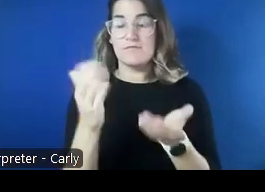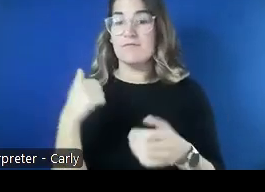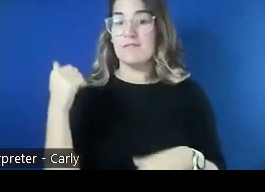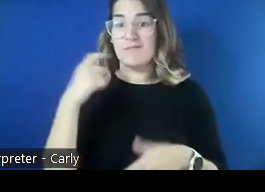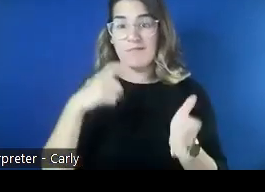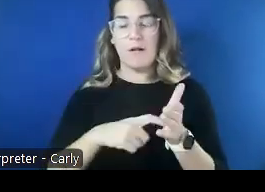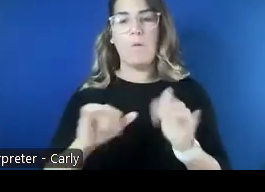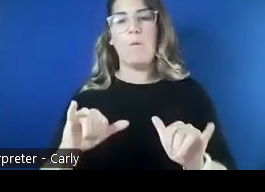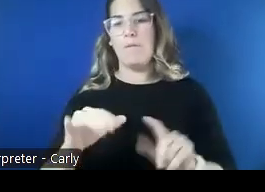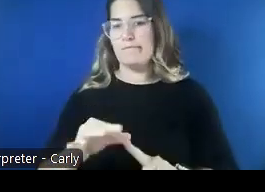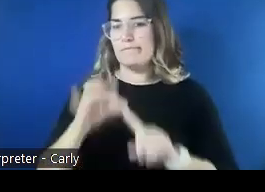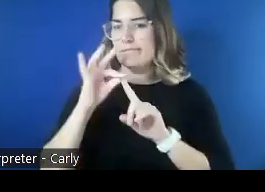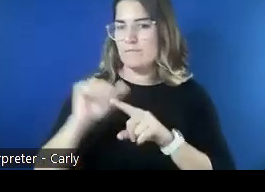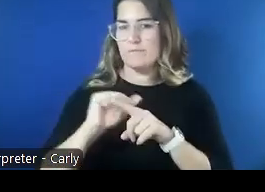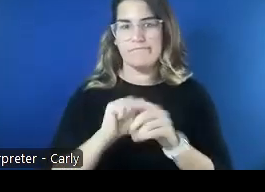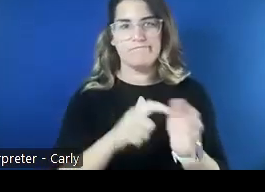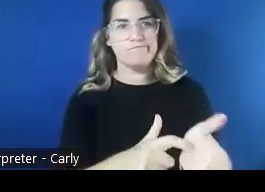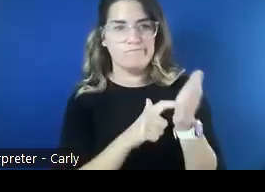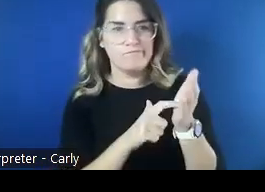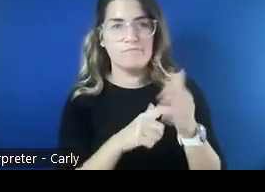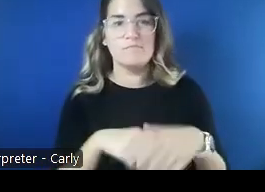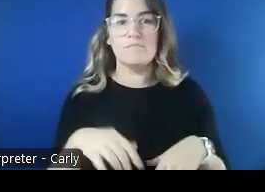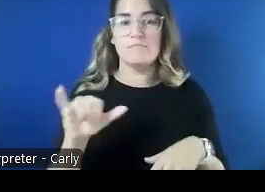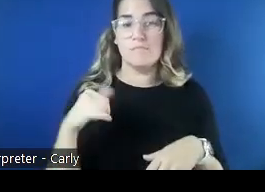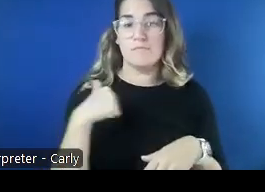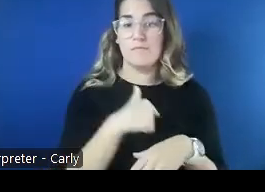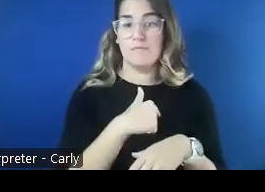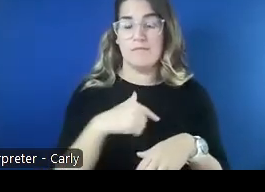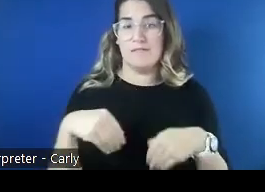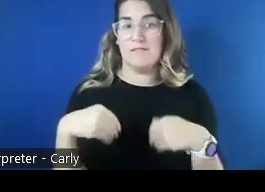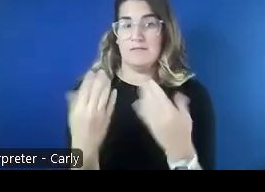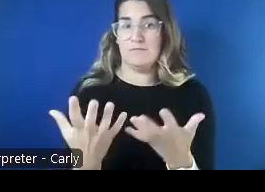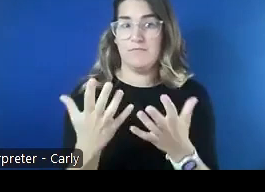and we also as young child providers have to have a pretty good understanding about adult